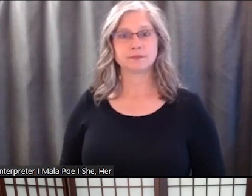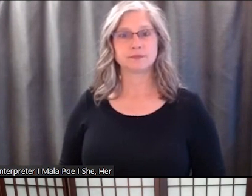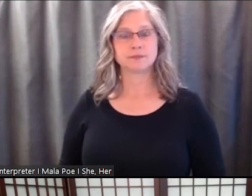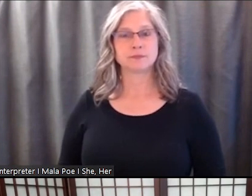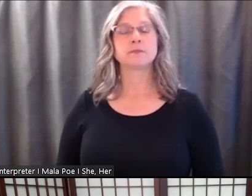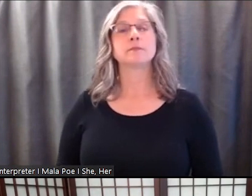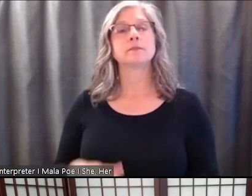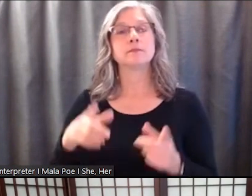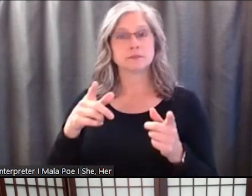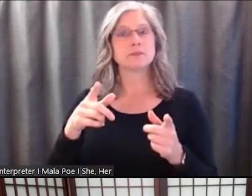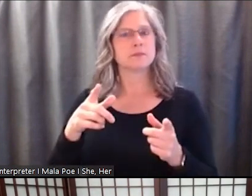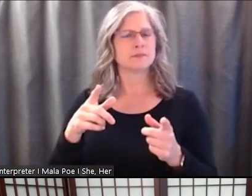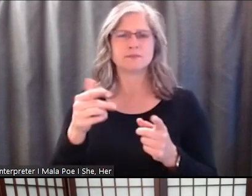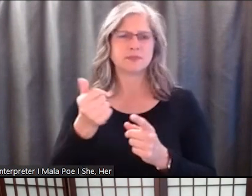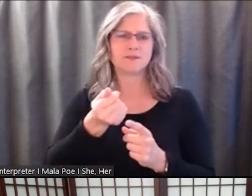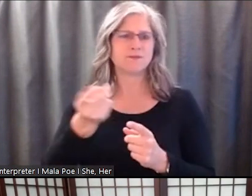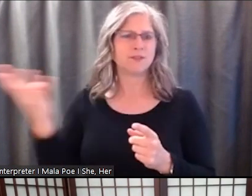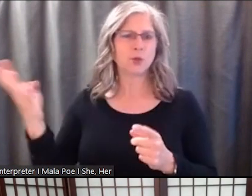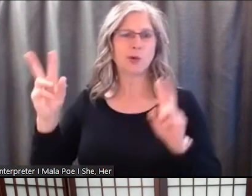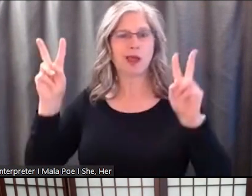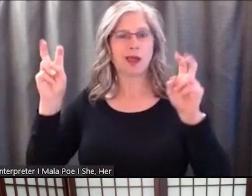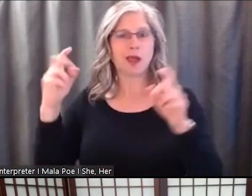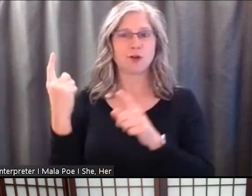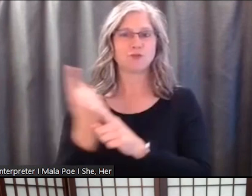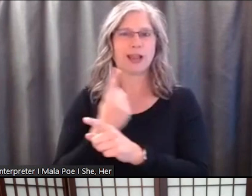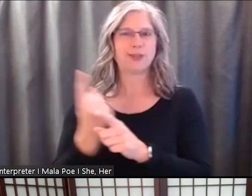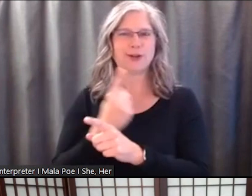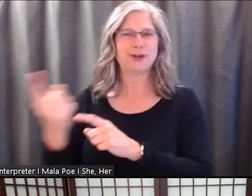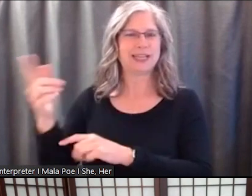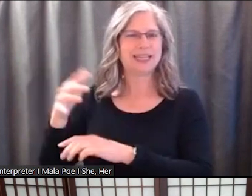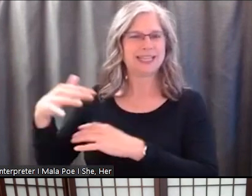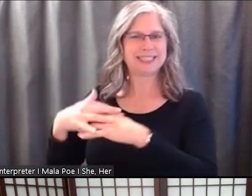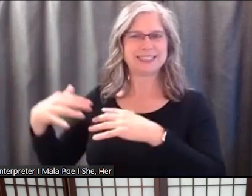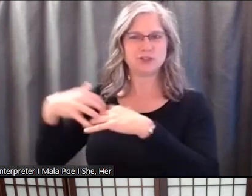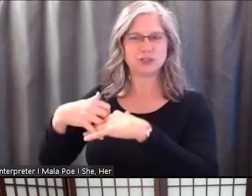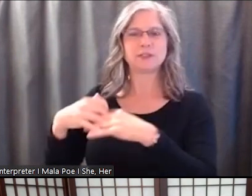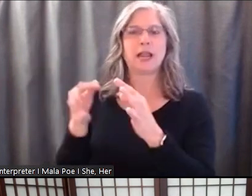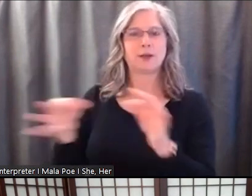there are actually very, very few regular, if you will, indigenous language documentation projects without nativespeakersism